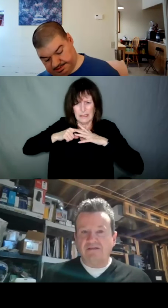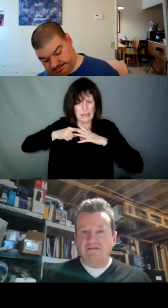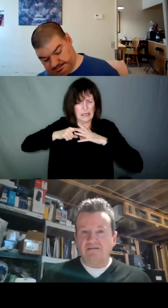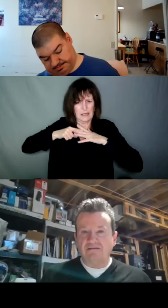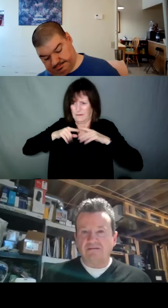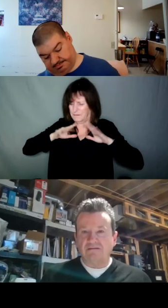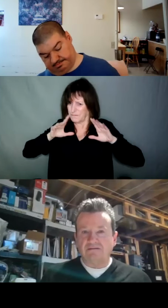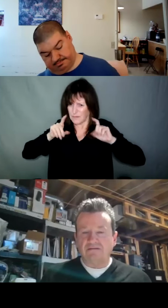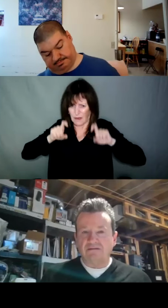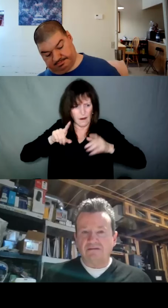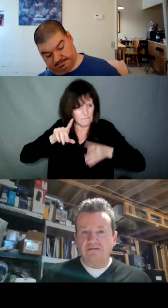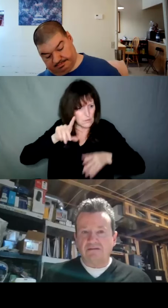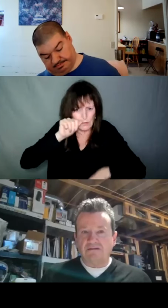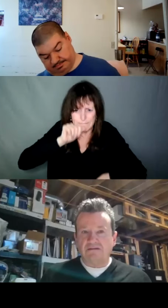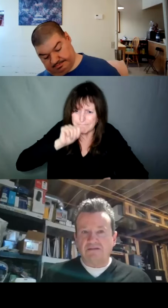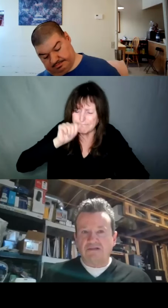Research is in its infancy so we have to be patient